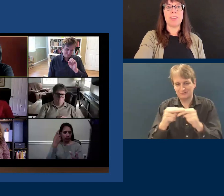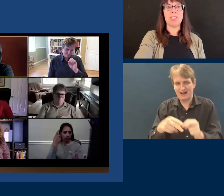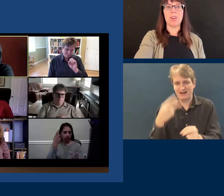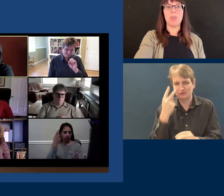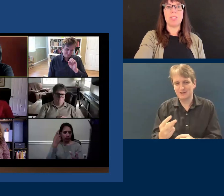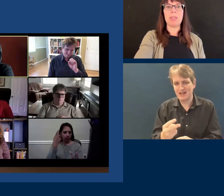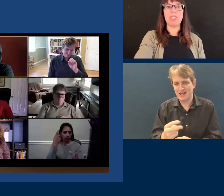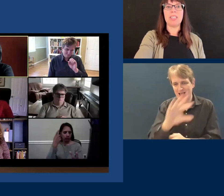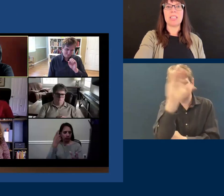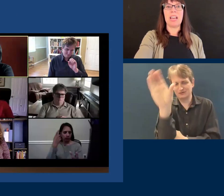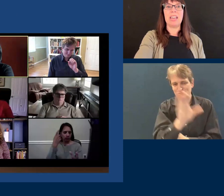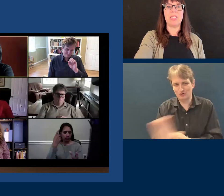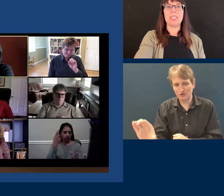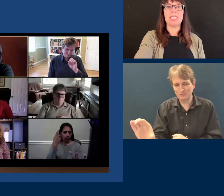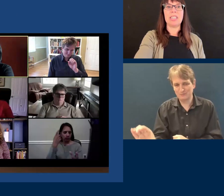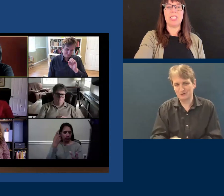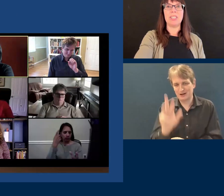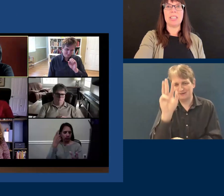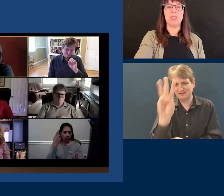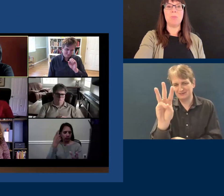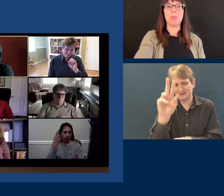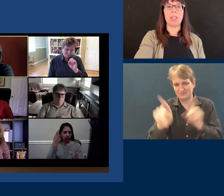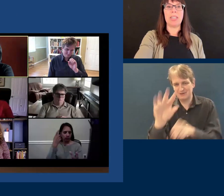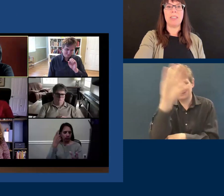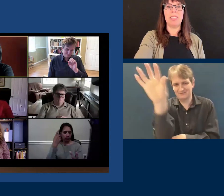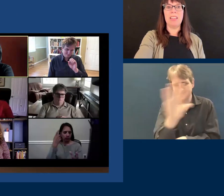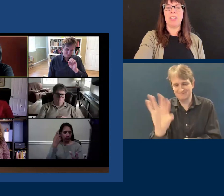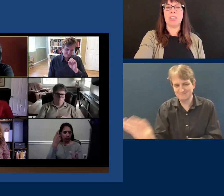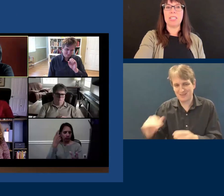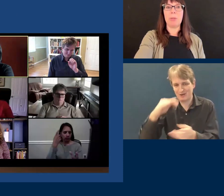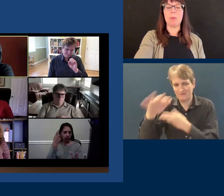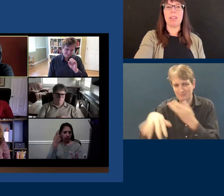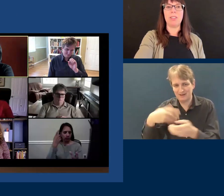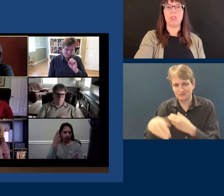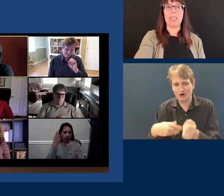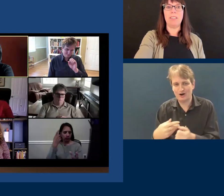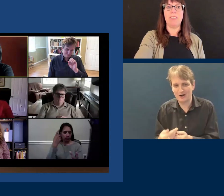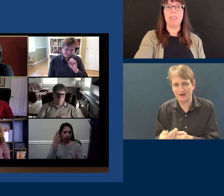The picture in the slide you can see here is a zoom screen. There are 6 people on the screen.